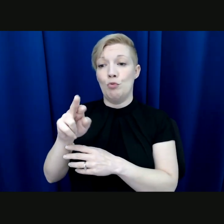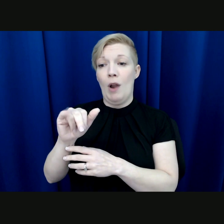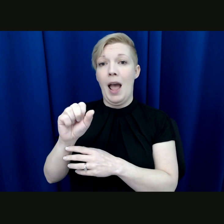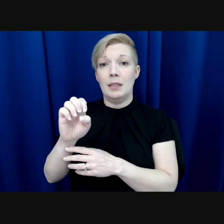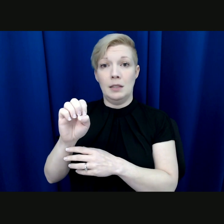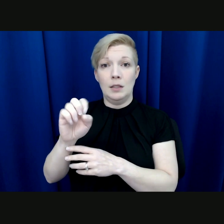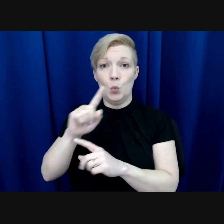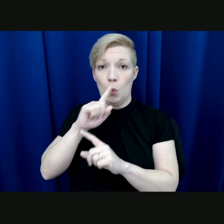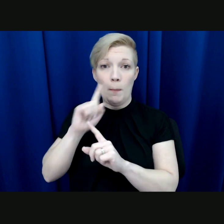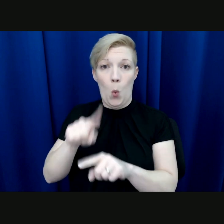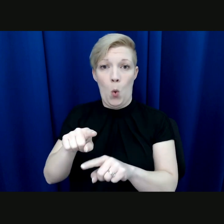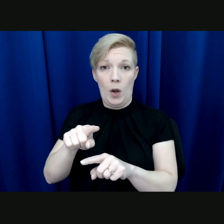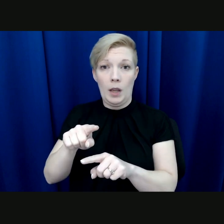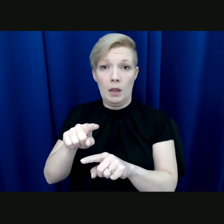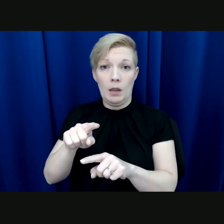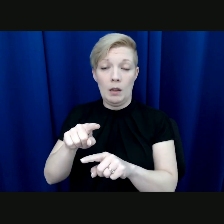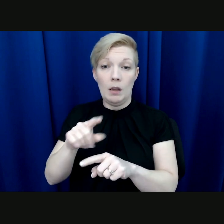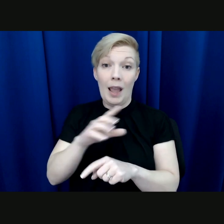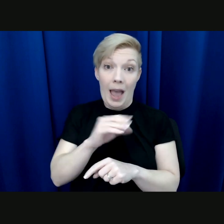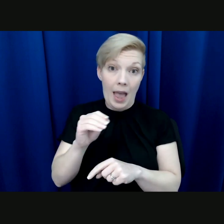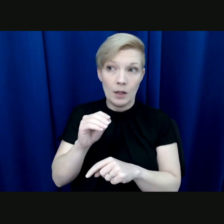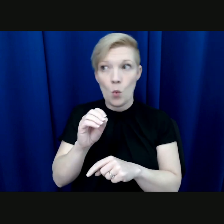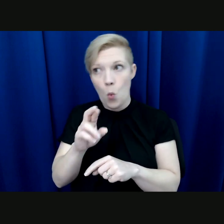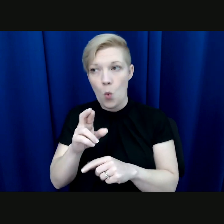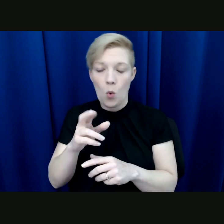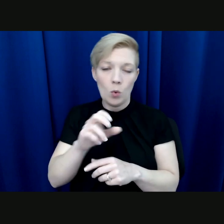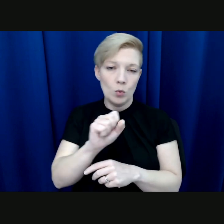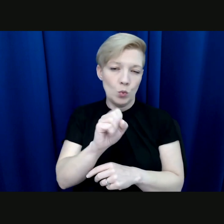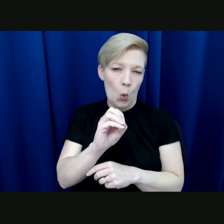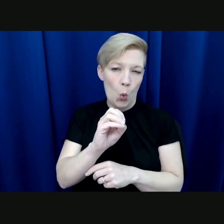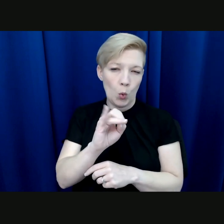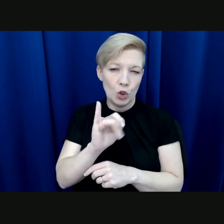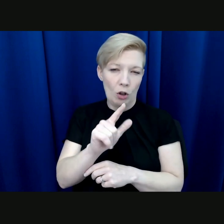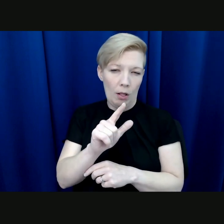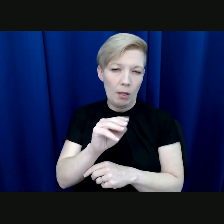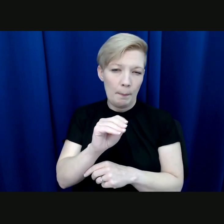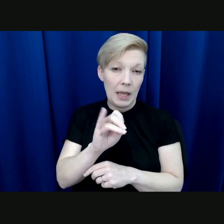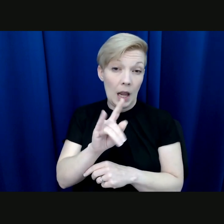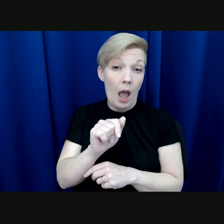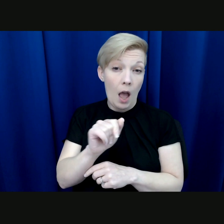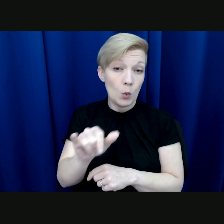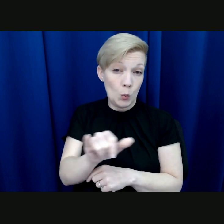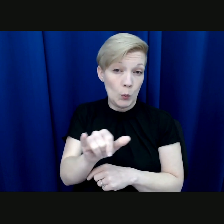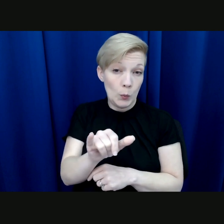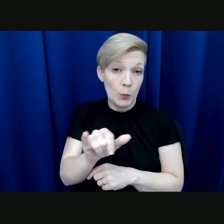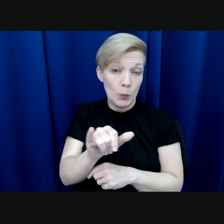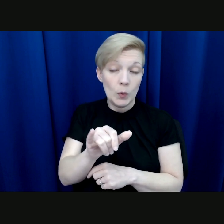And I think a lot of that is resonating with younger people.